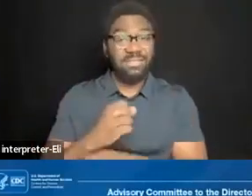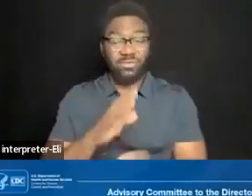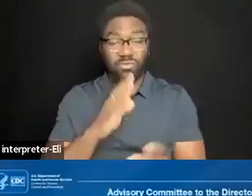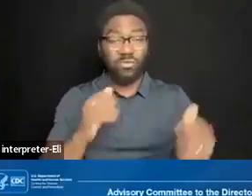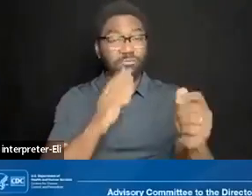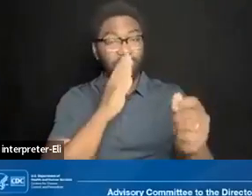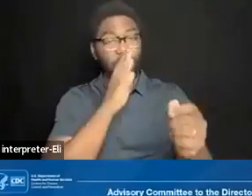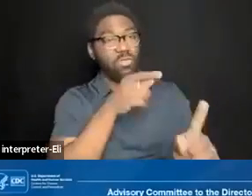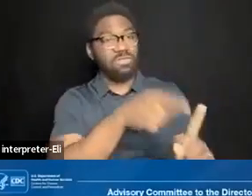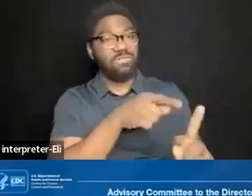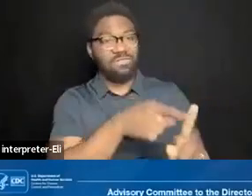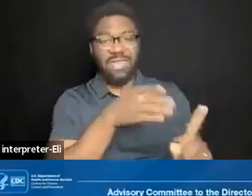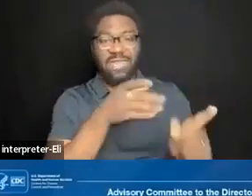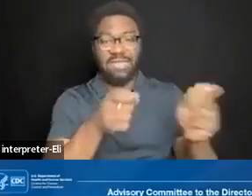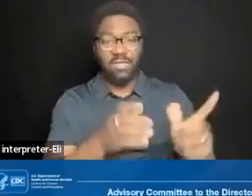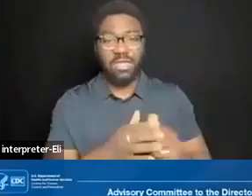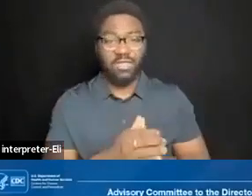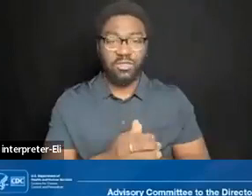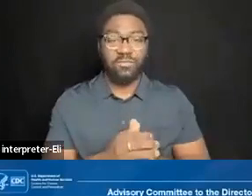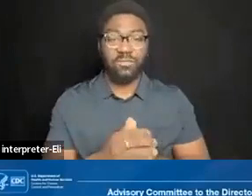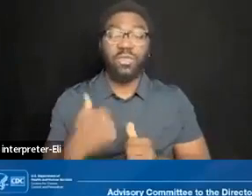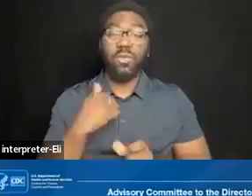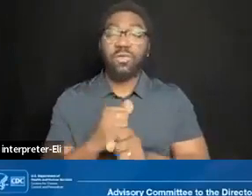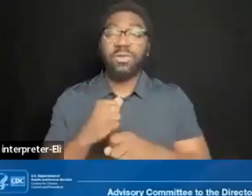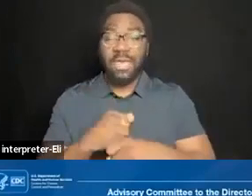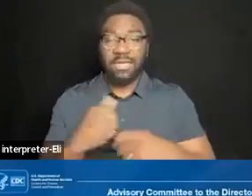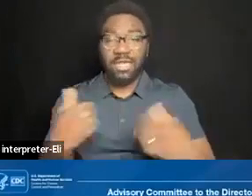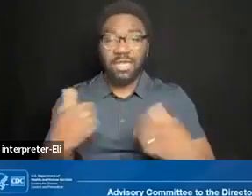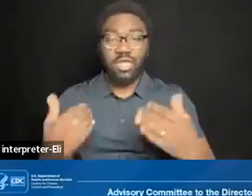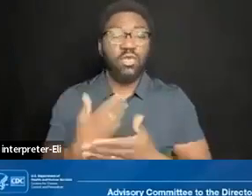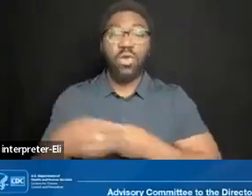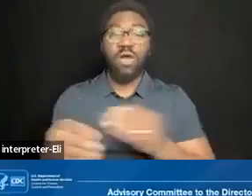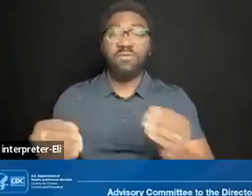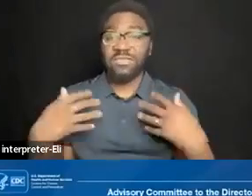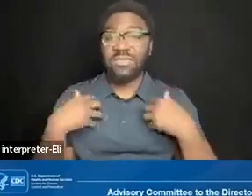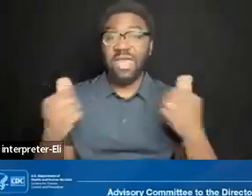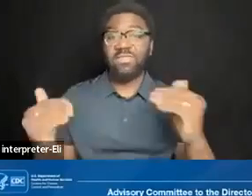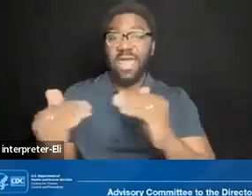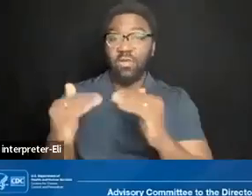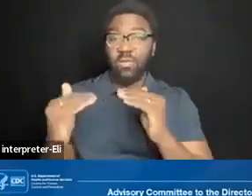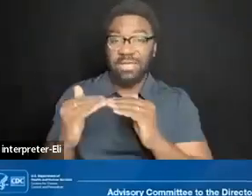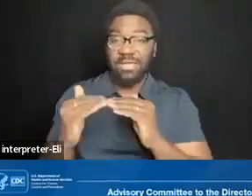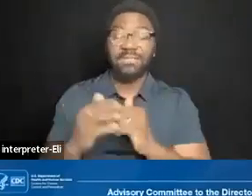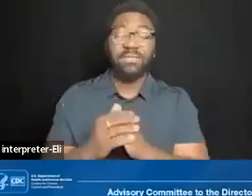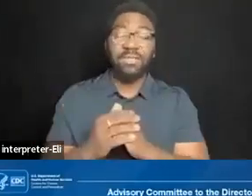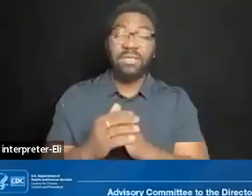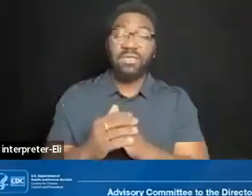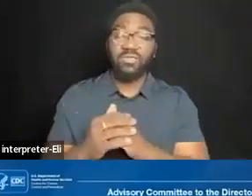We're also creating a new office of health equity reporting to the director to help us weave equity into all the work